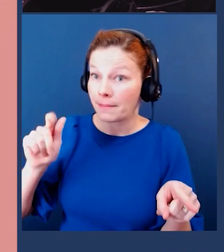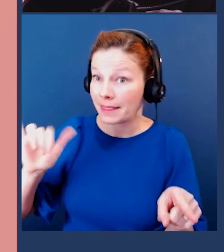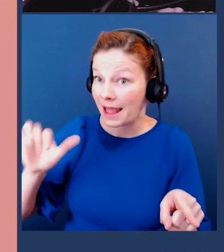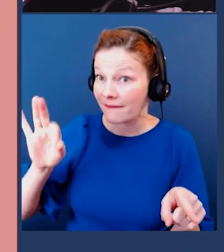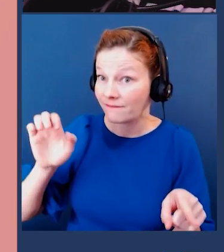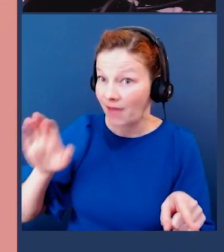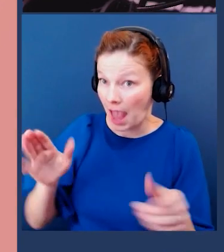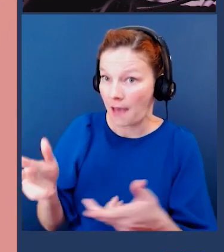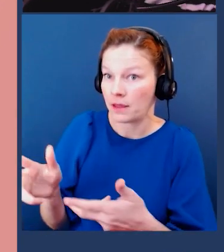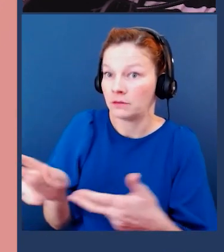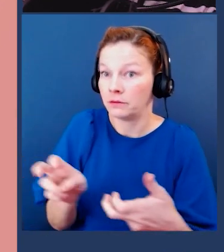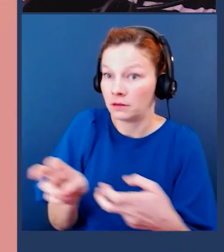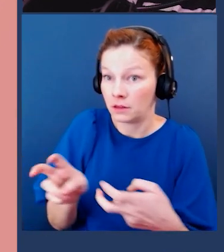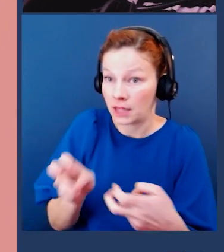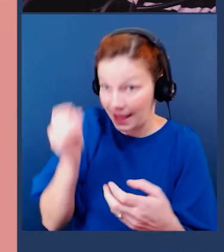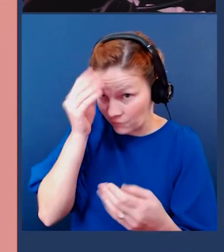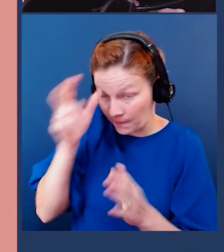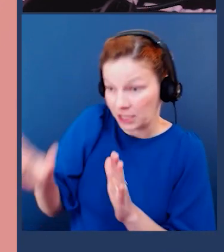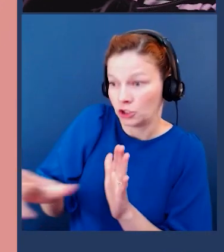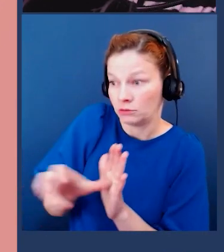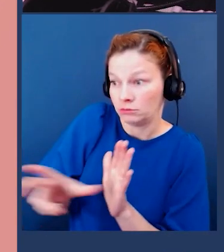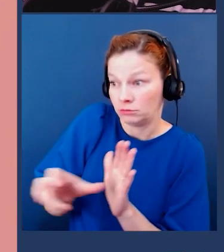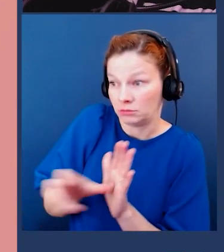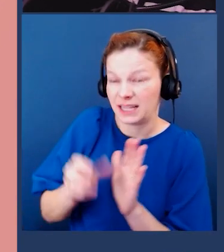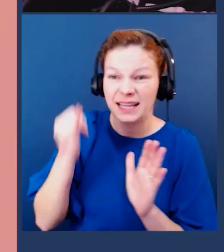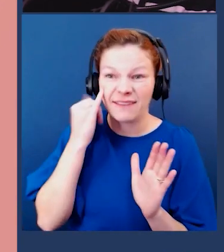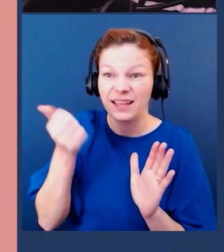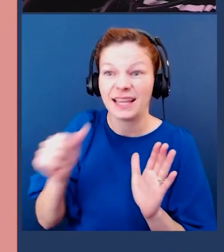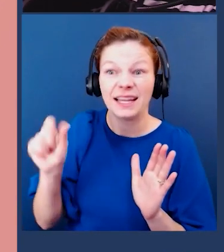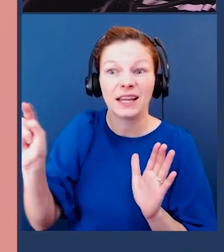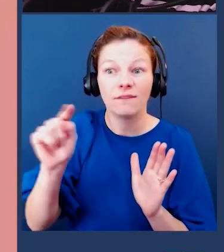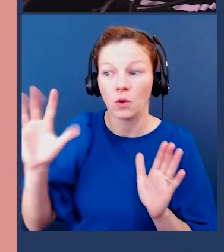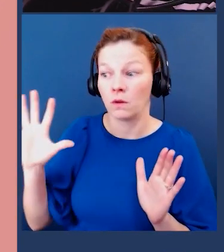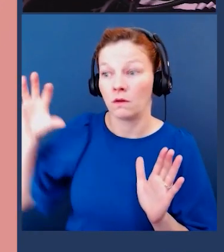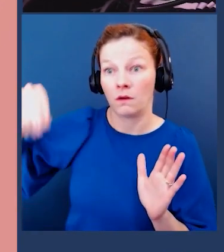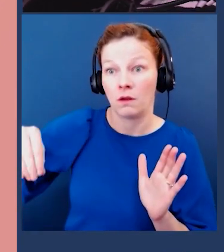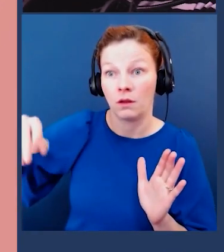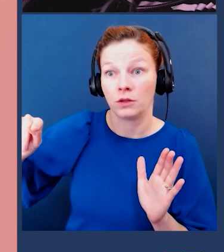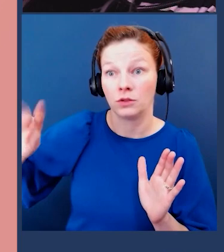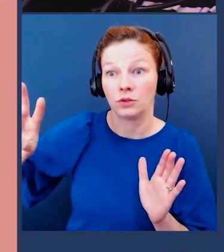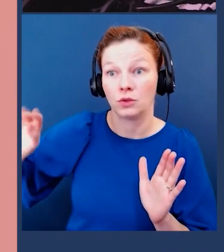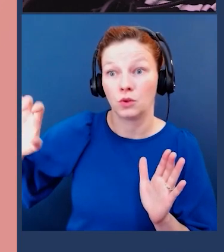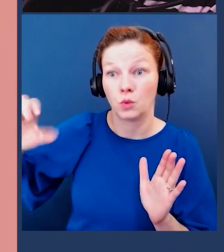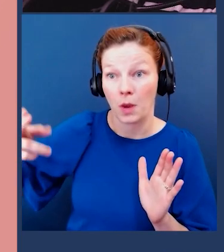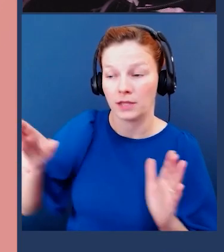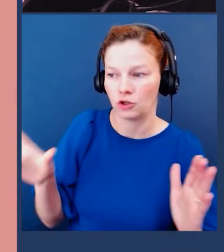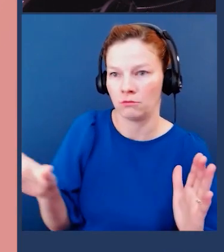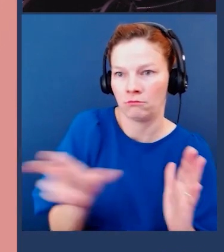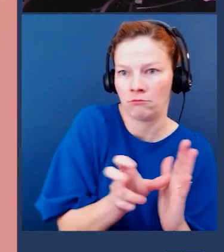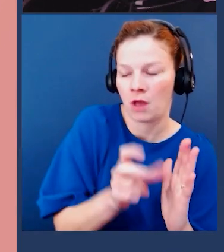considers Twitch and any viewer on Twitch as it will consider it as a player. So with input and whatnot.